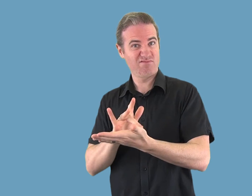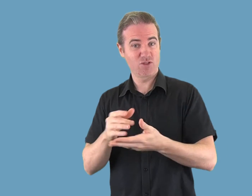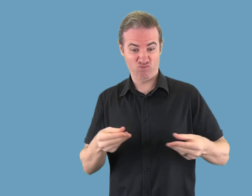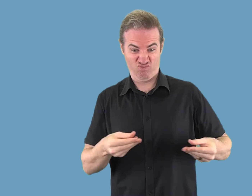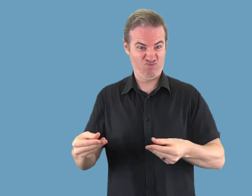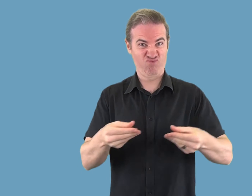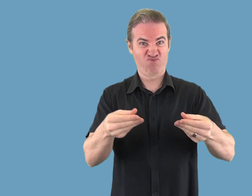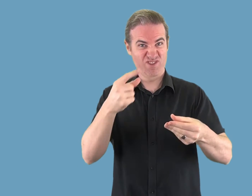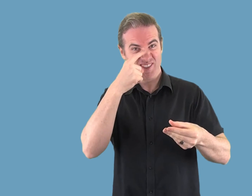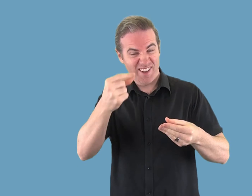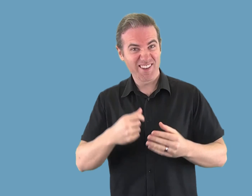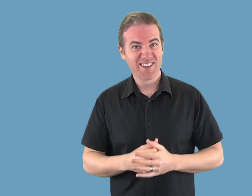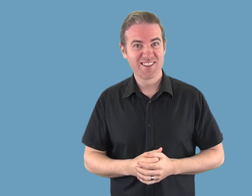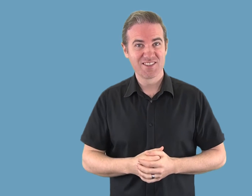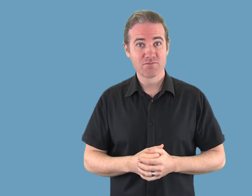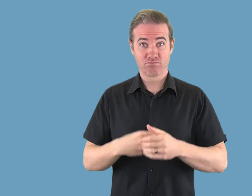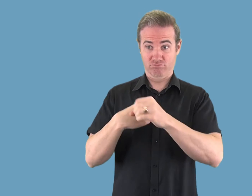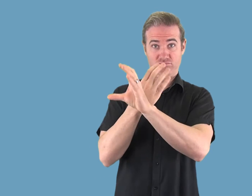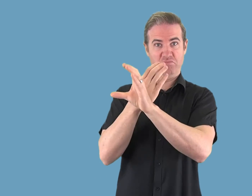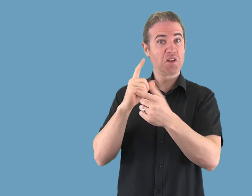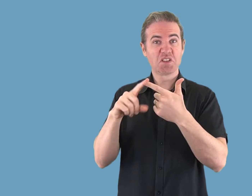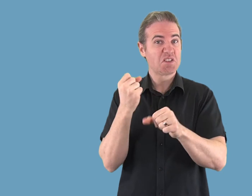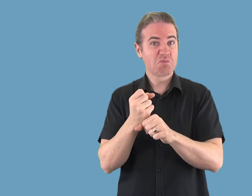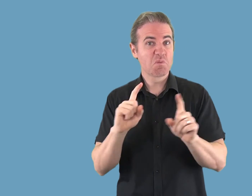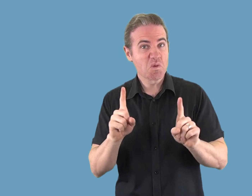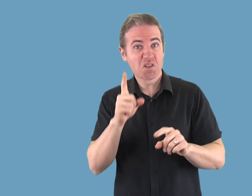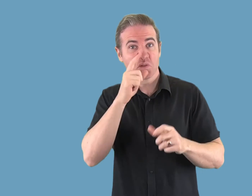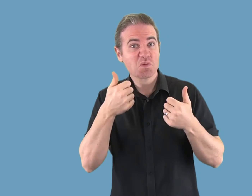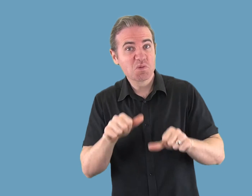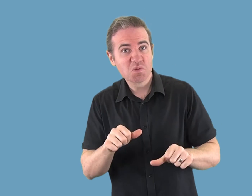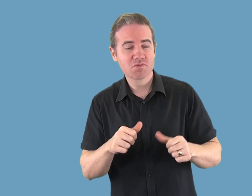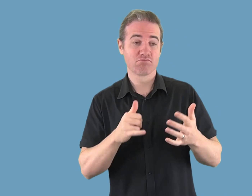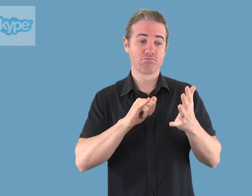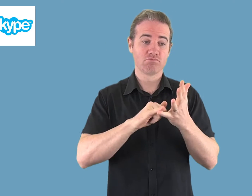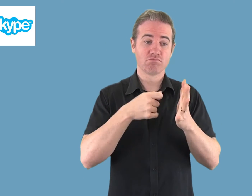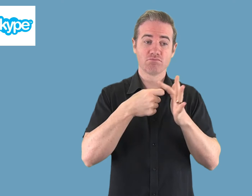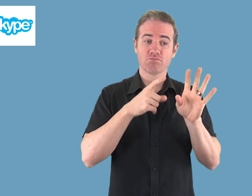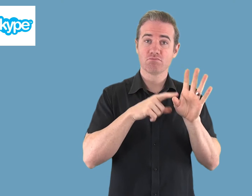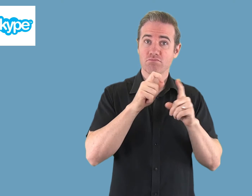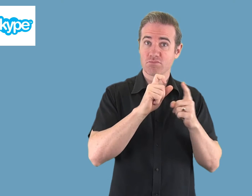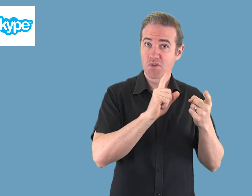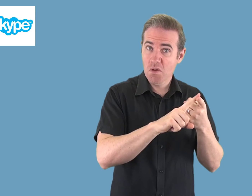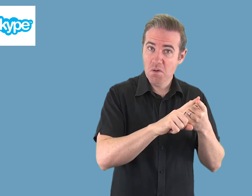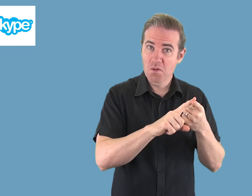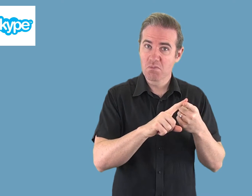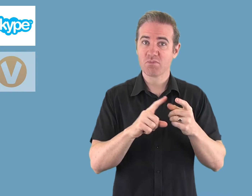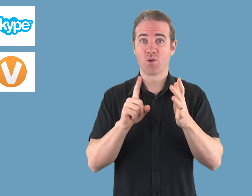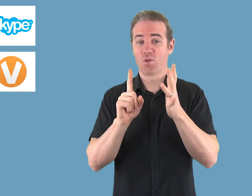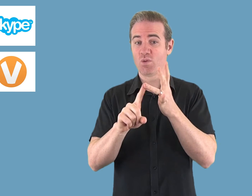can take the technology with you. Try: Skype